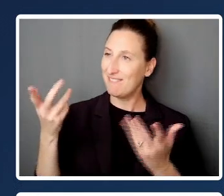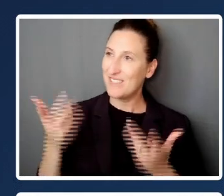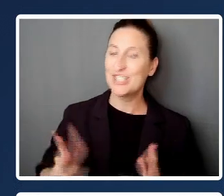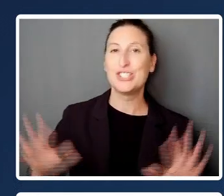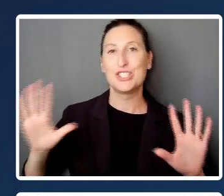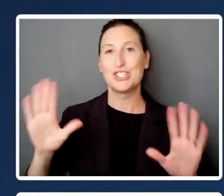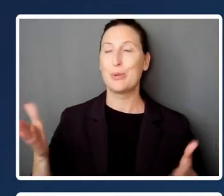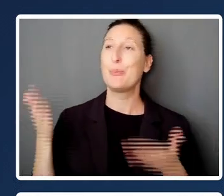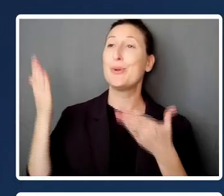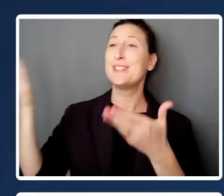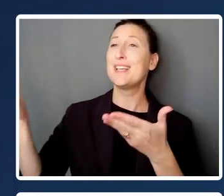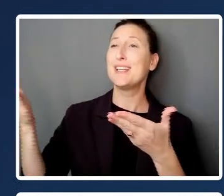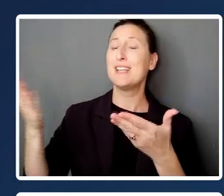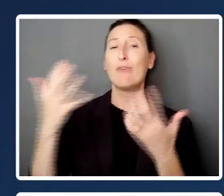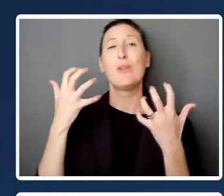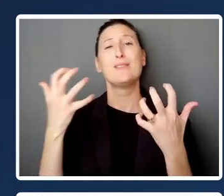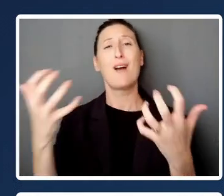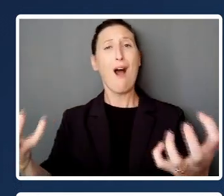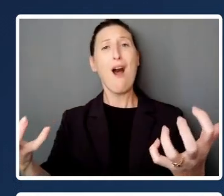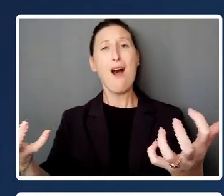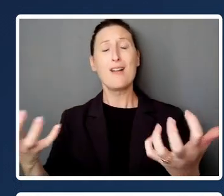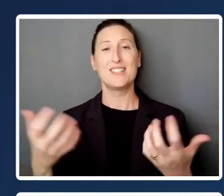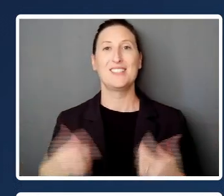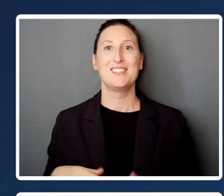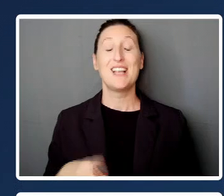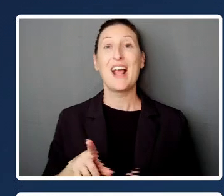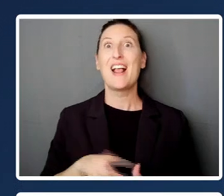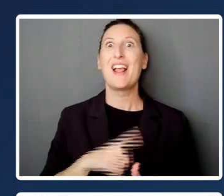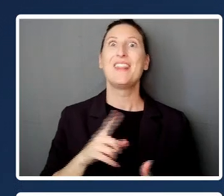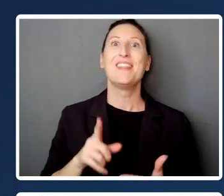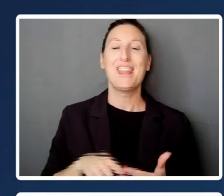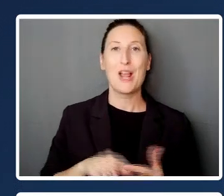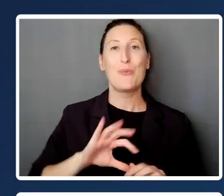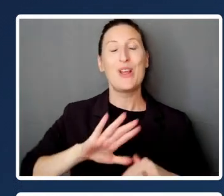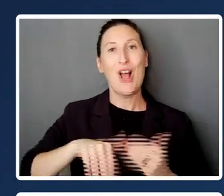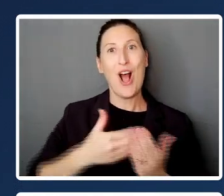And then we went to the post office together. Luckily, we have a post office in the Postal